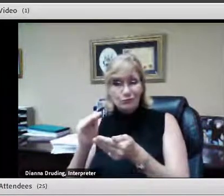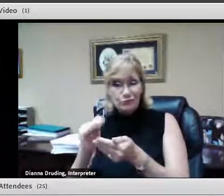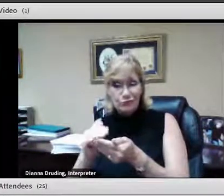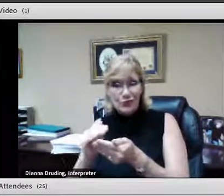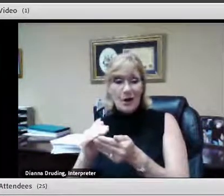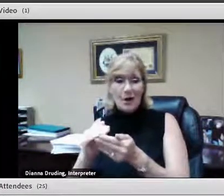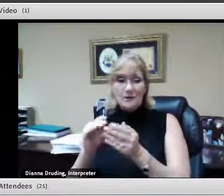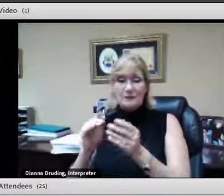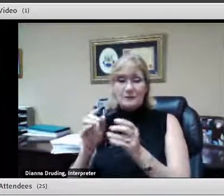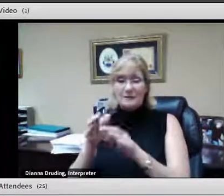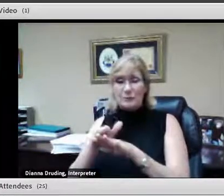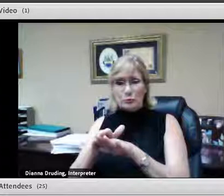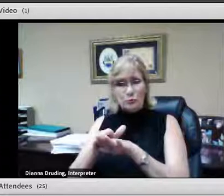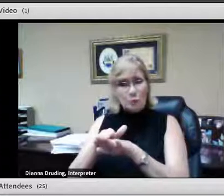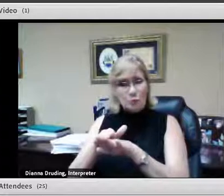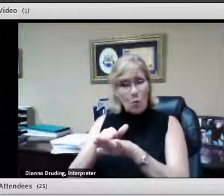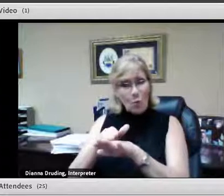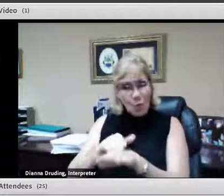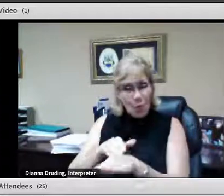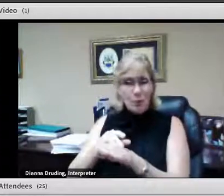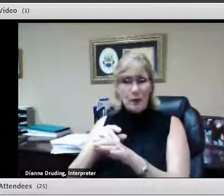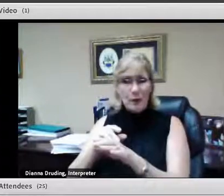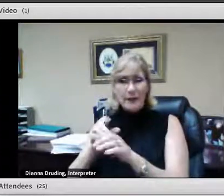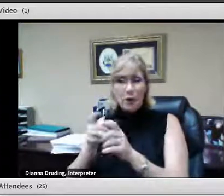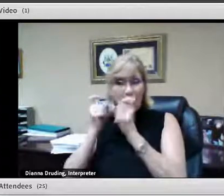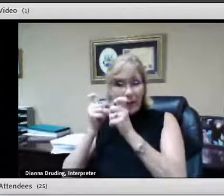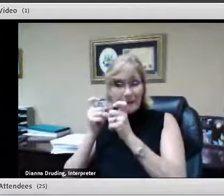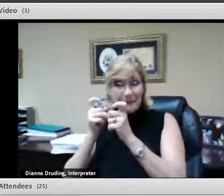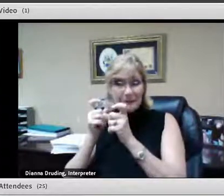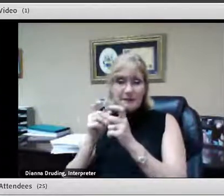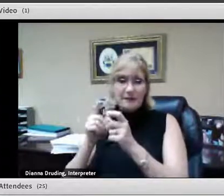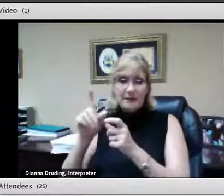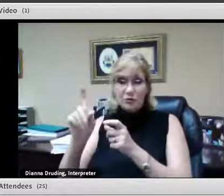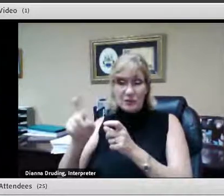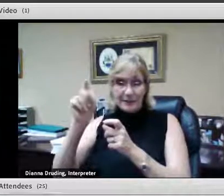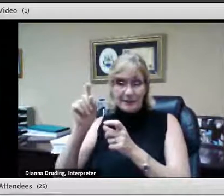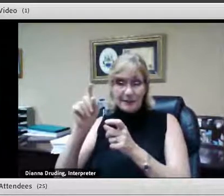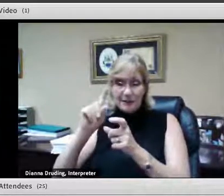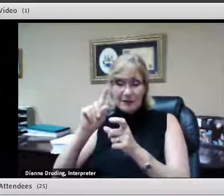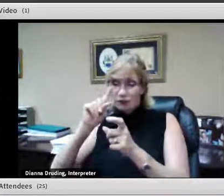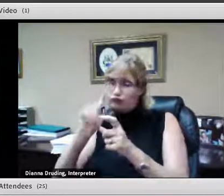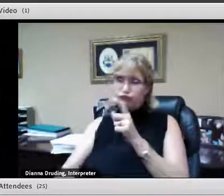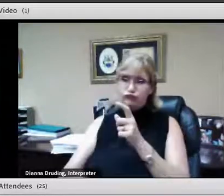meaning that that's how quickly or slowly it would slow down. So, you'd click it, it would start spinning at a random speed,